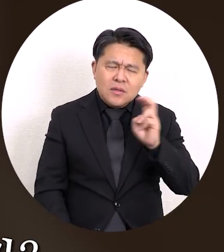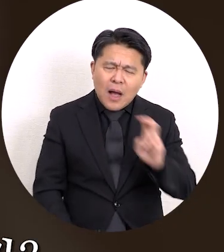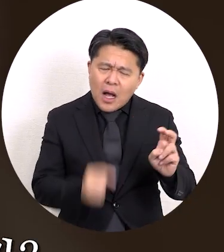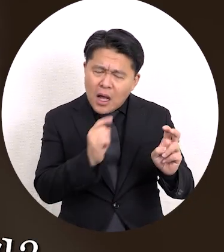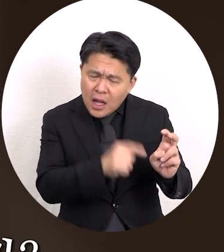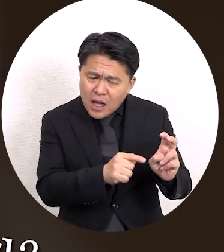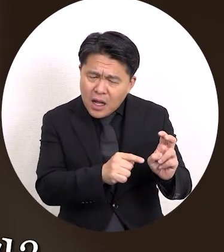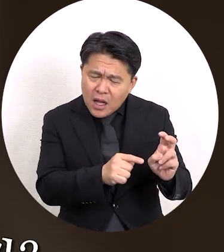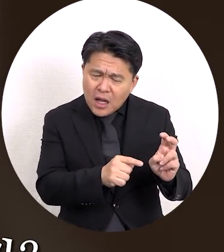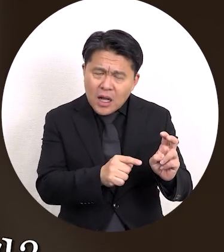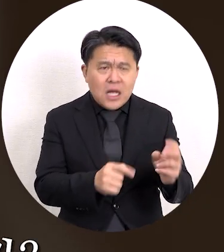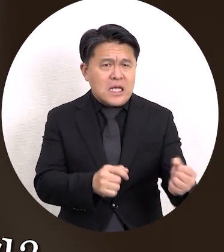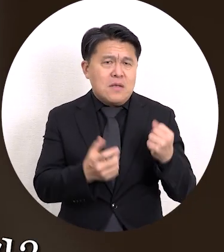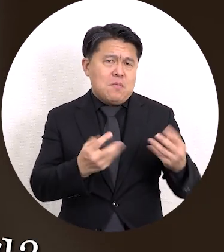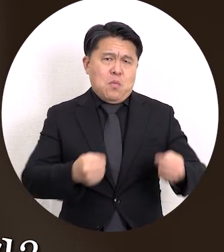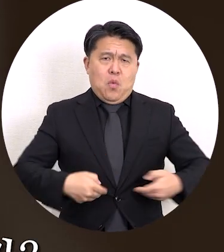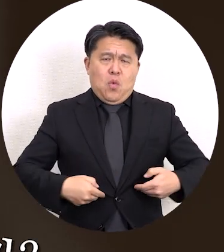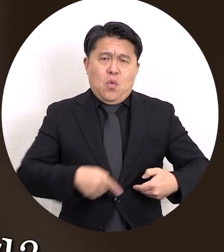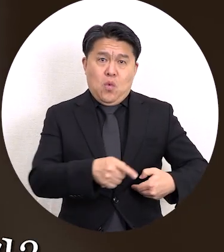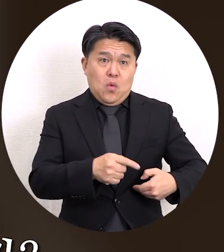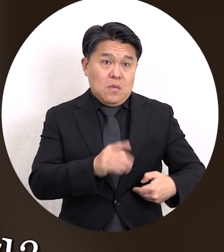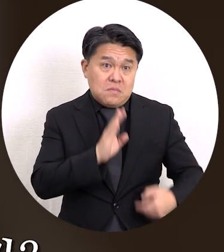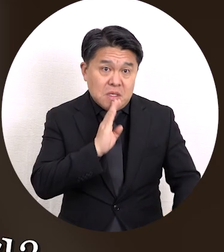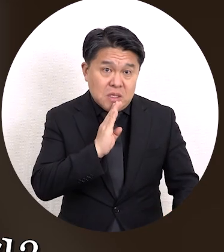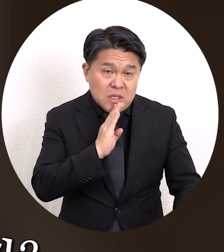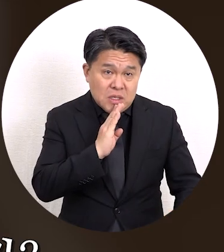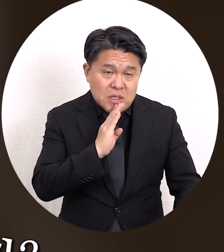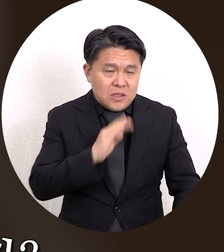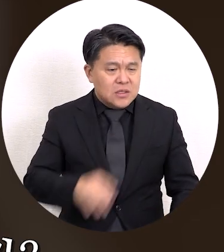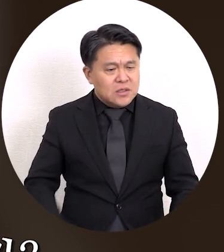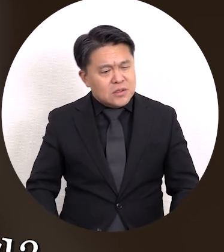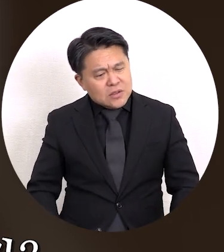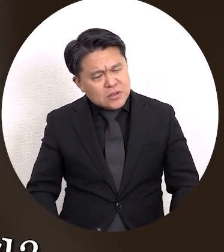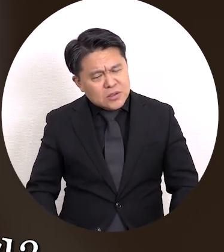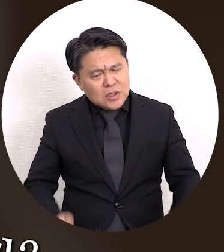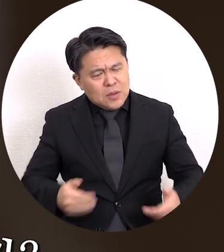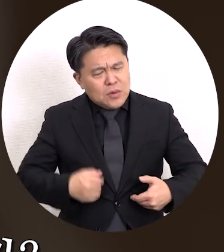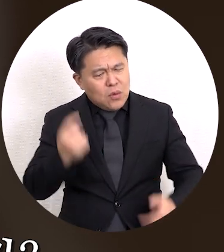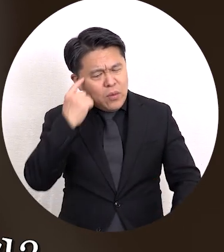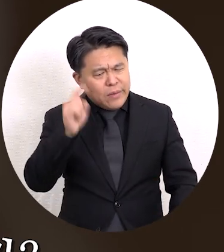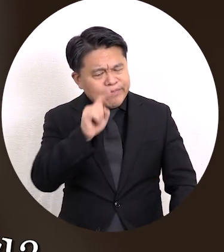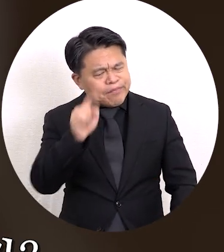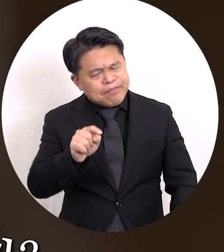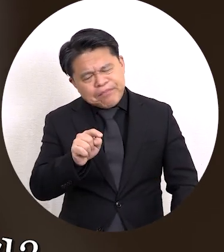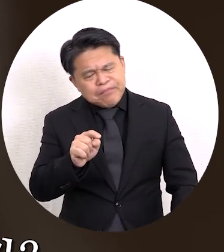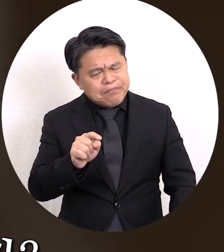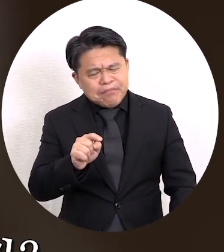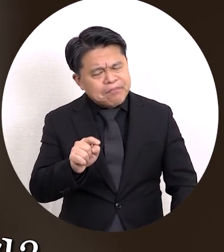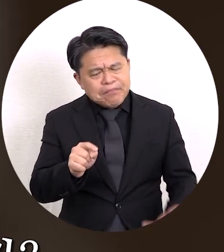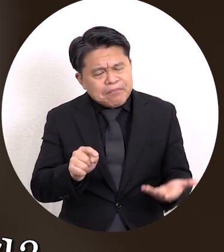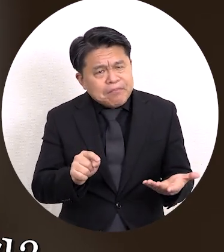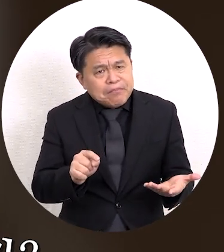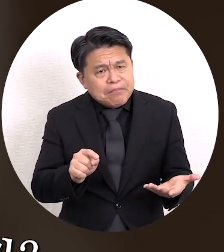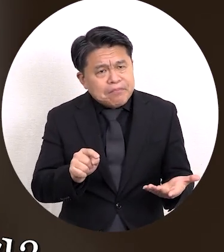music, as an energy-intensive activity, wasn't immediately clear in terms of its survival value.